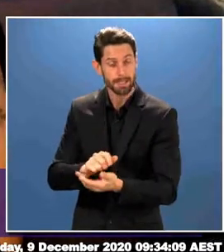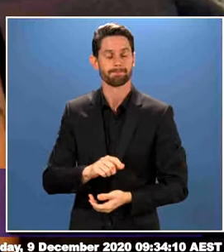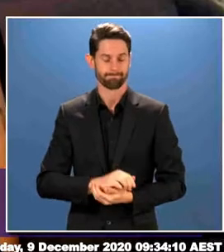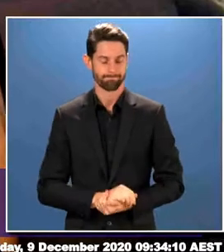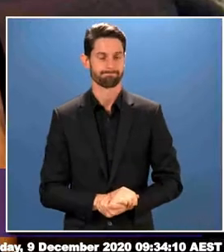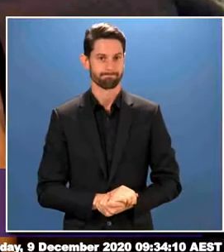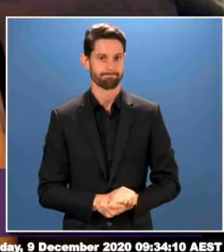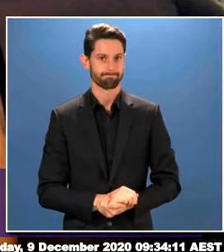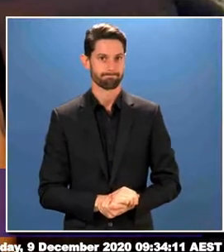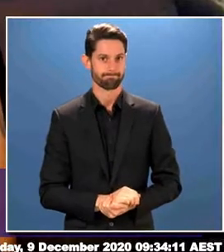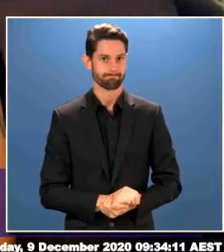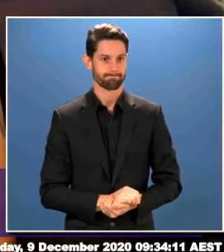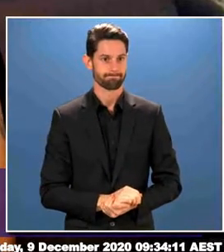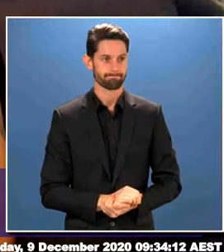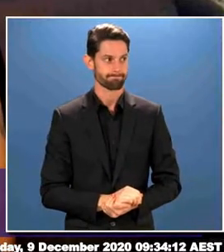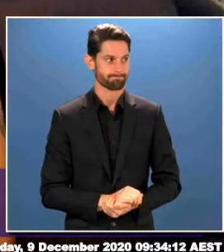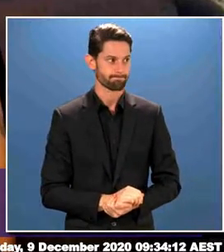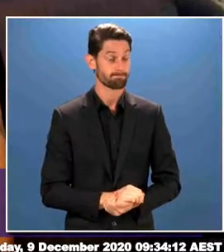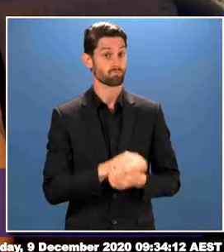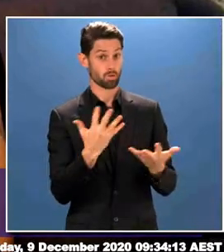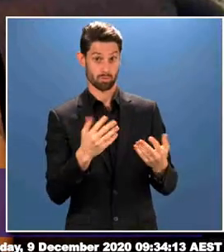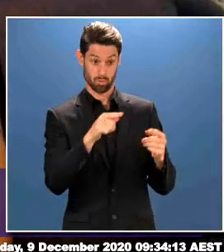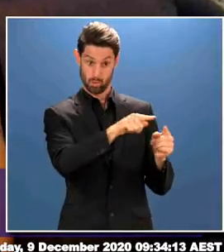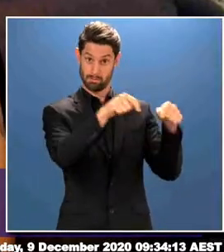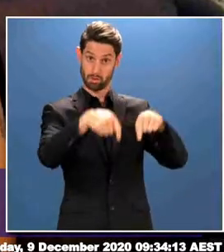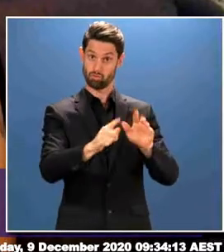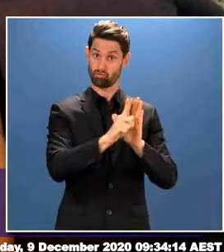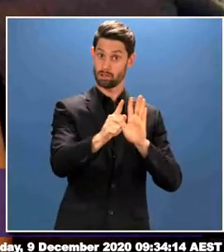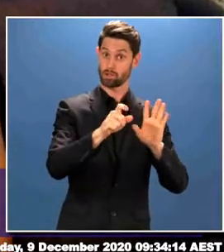While you are here on behalf of CYDA, you yourself are a